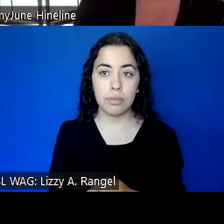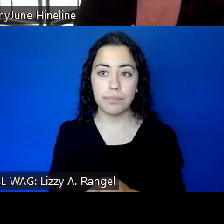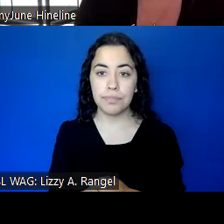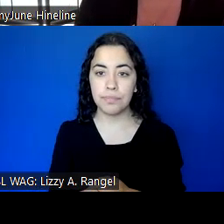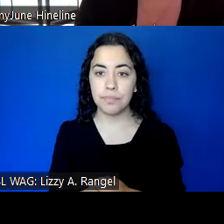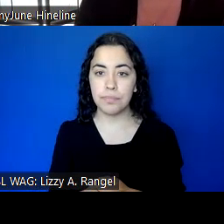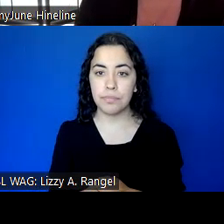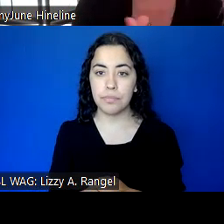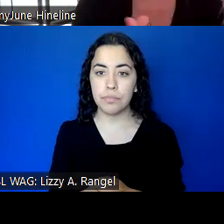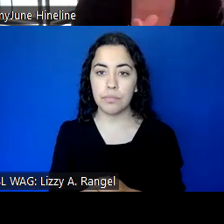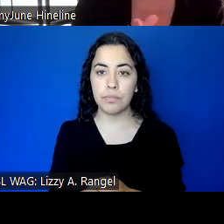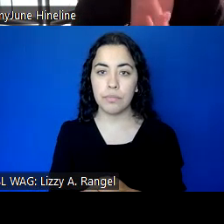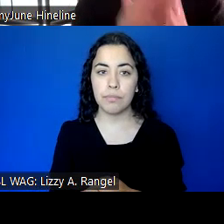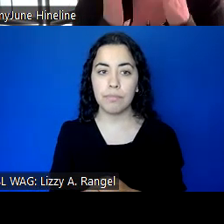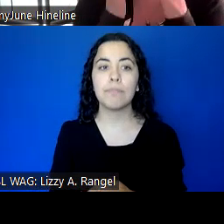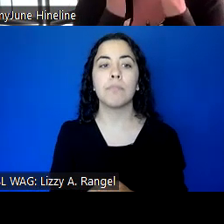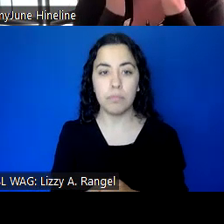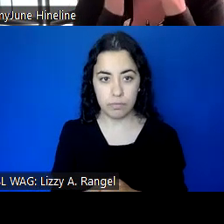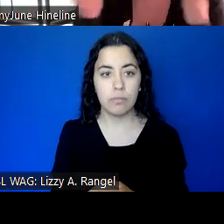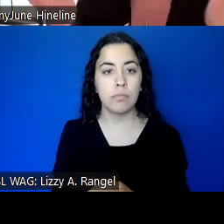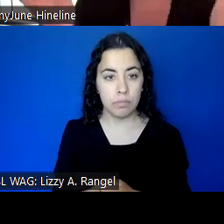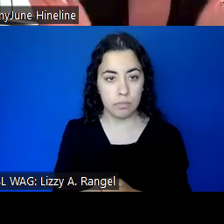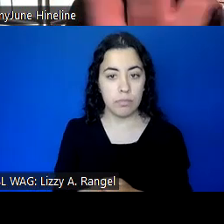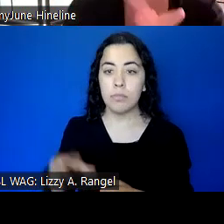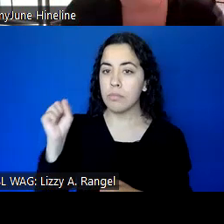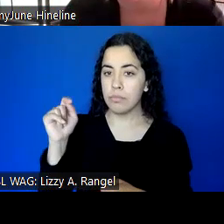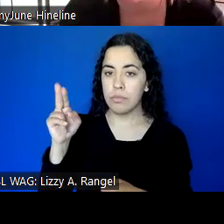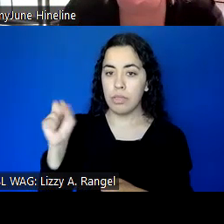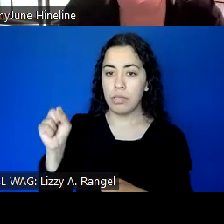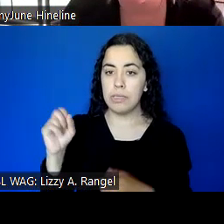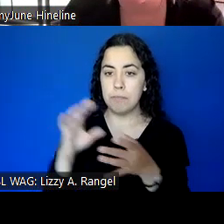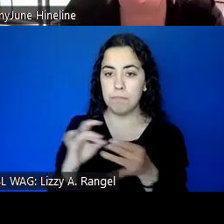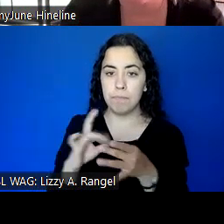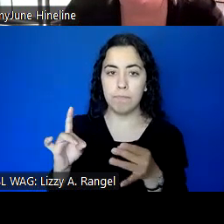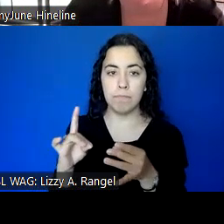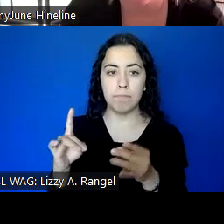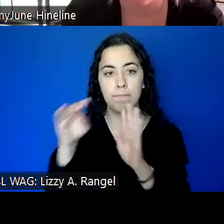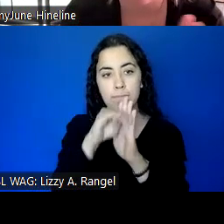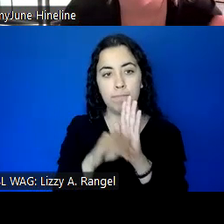disabled for the appropriate information. I have a screenshot here of opensource.com,